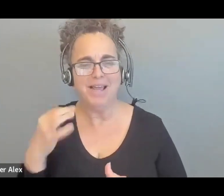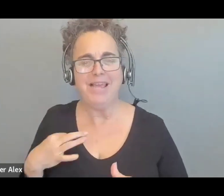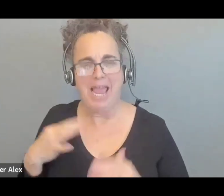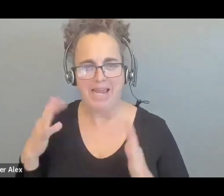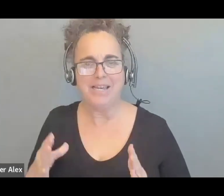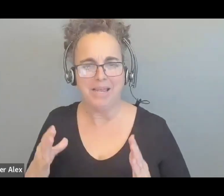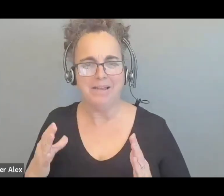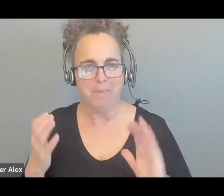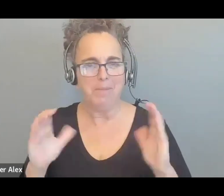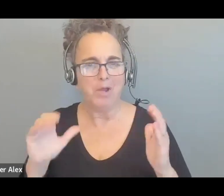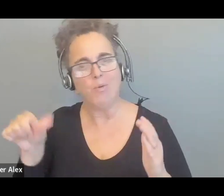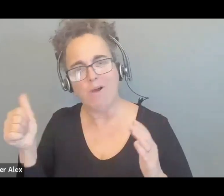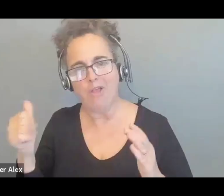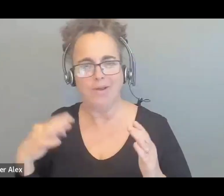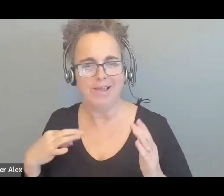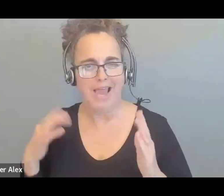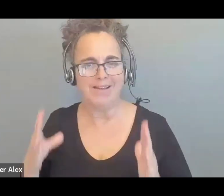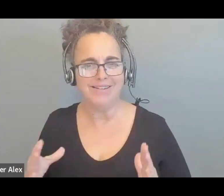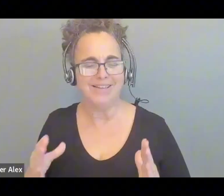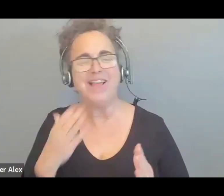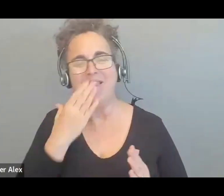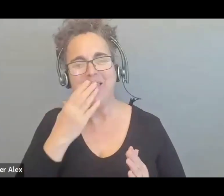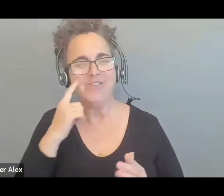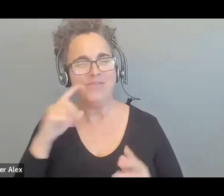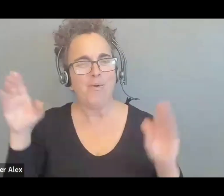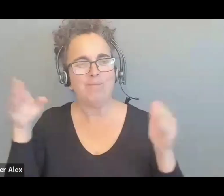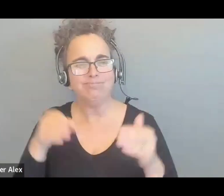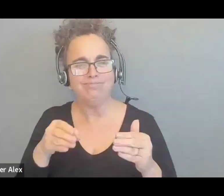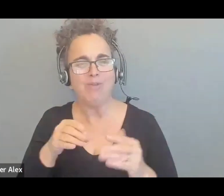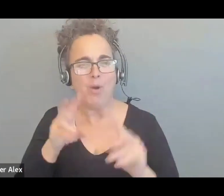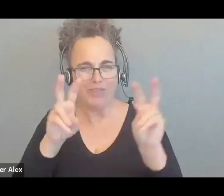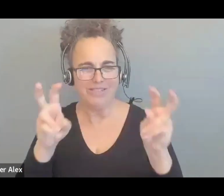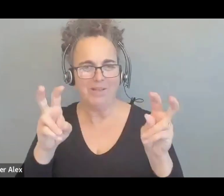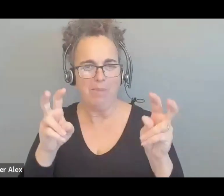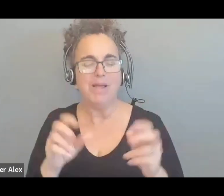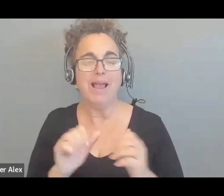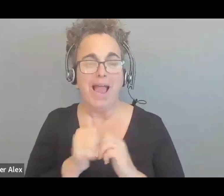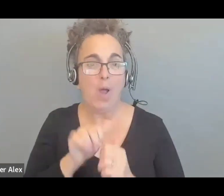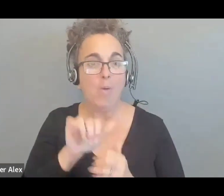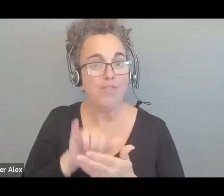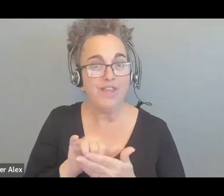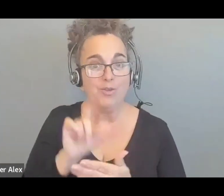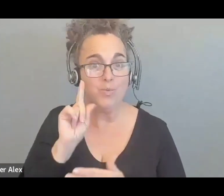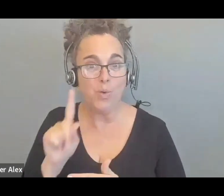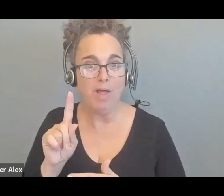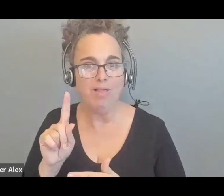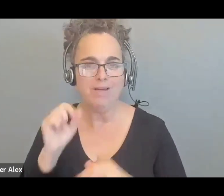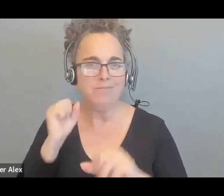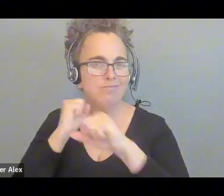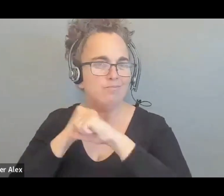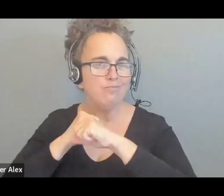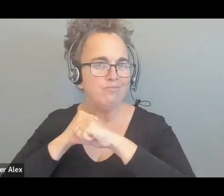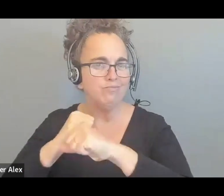so much Kristian, we're talking about how this is going to future proof your career, right?